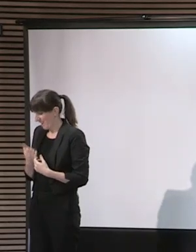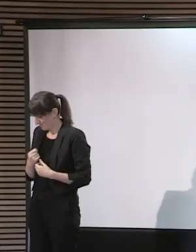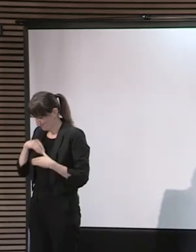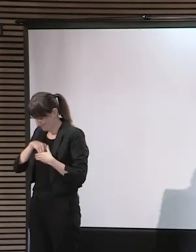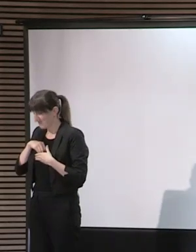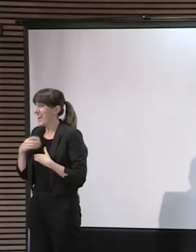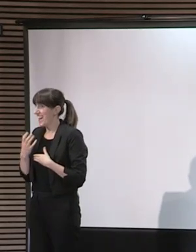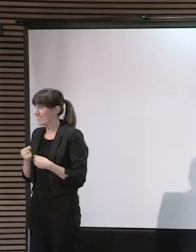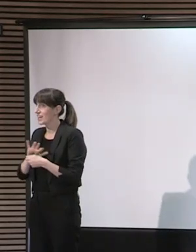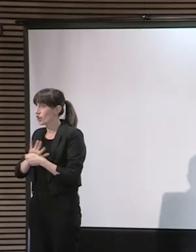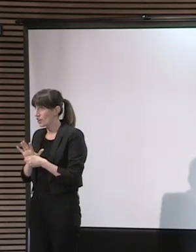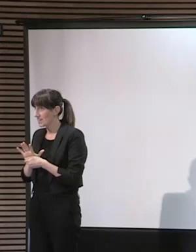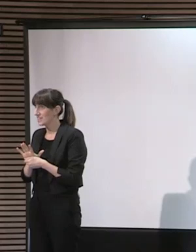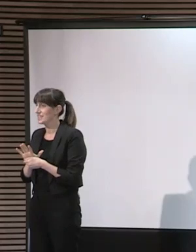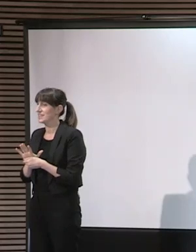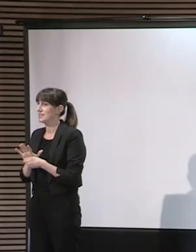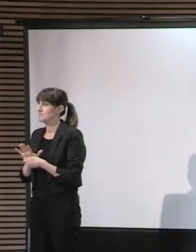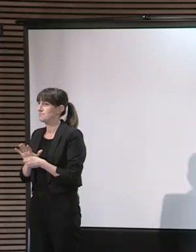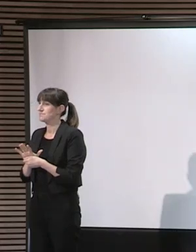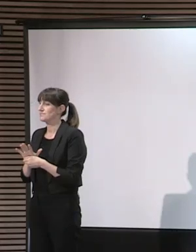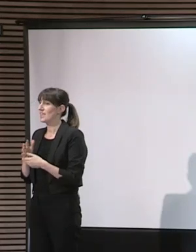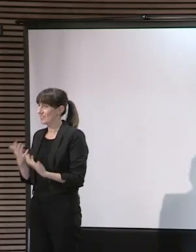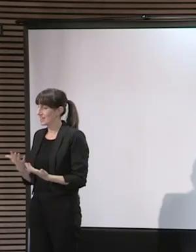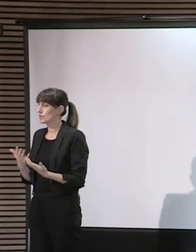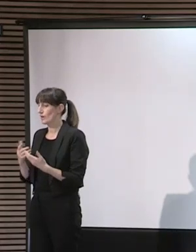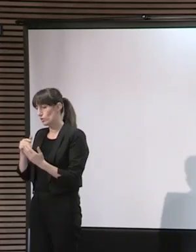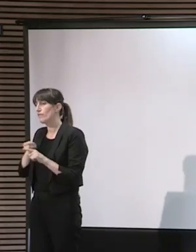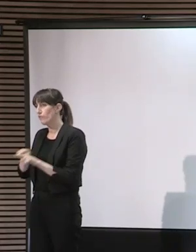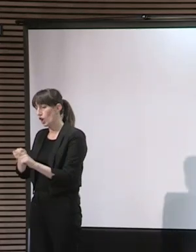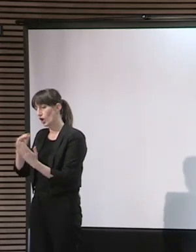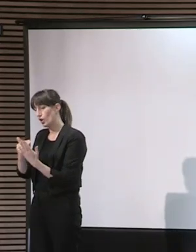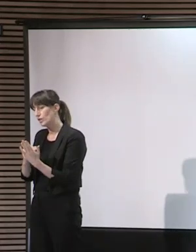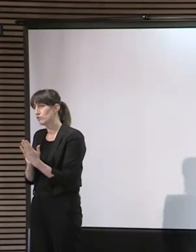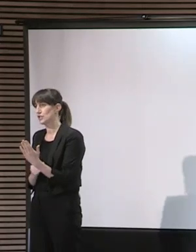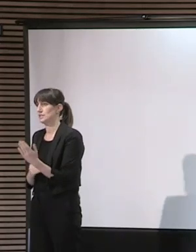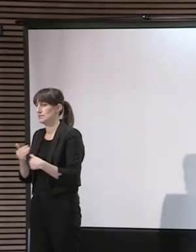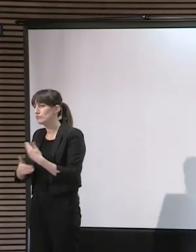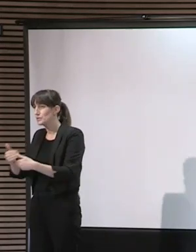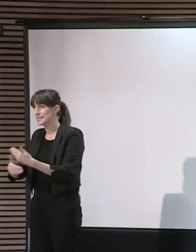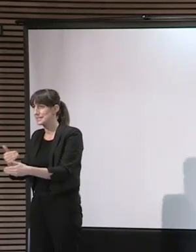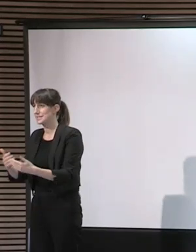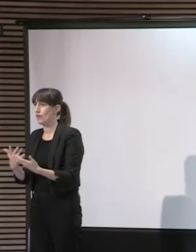automated process to let them know that they need to take certain precautions. And THAT